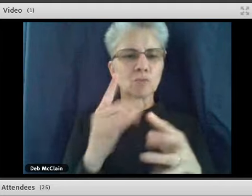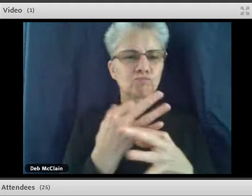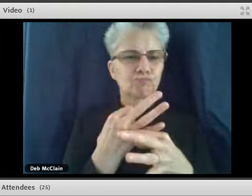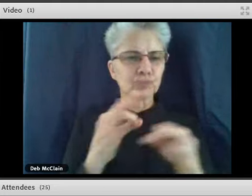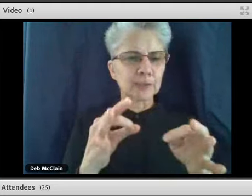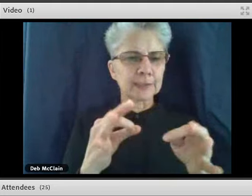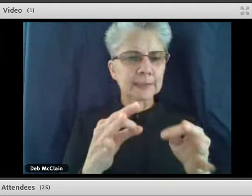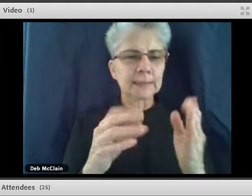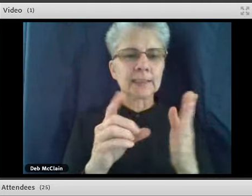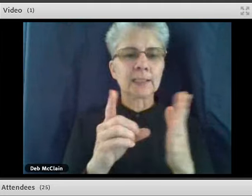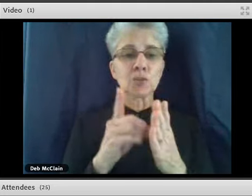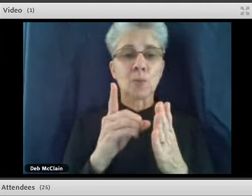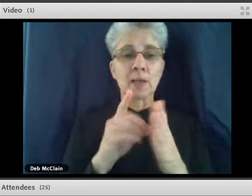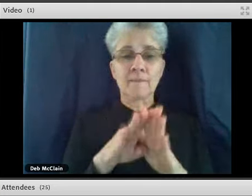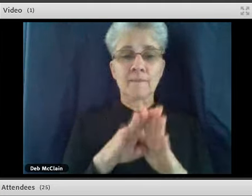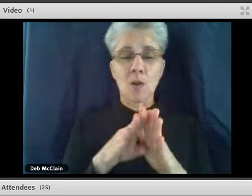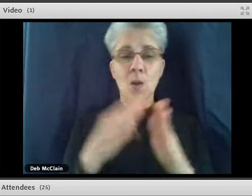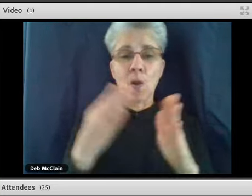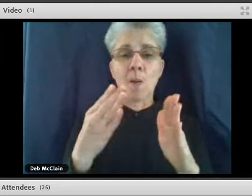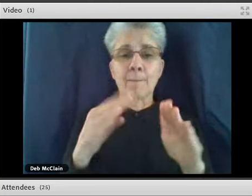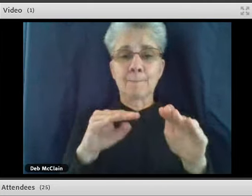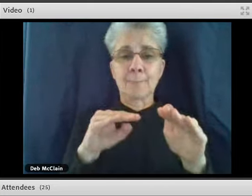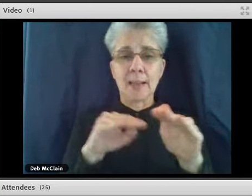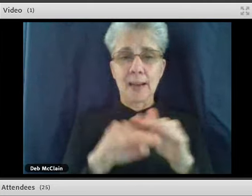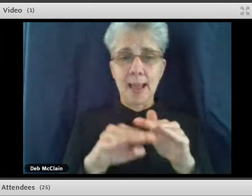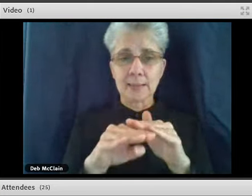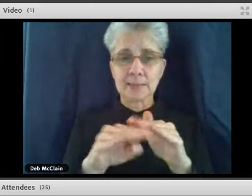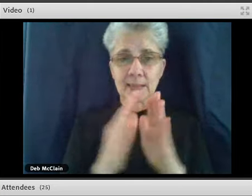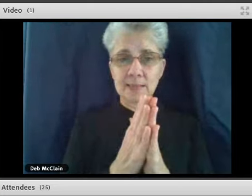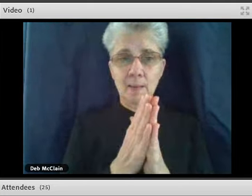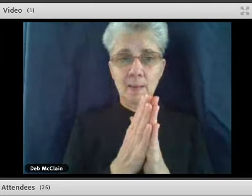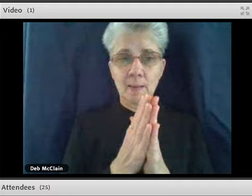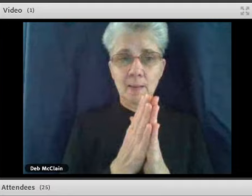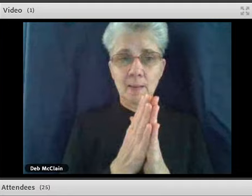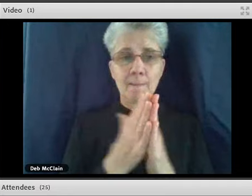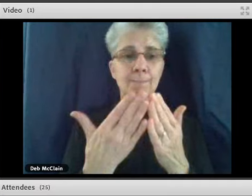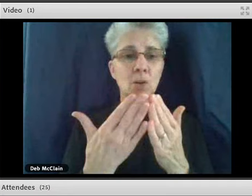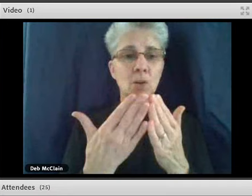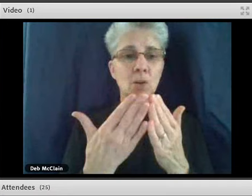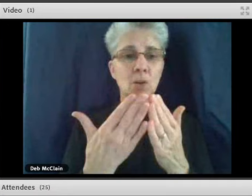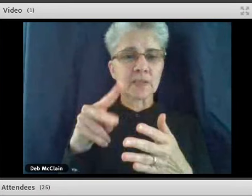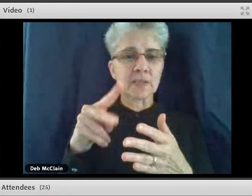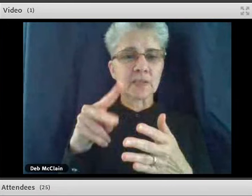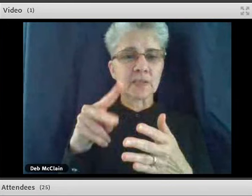The Merck Manual Consumer Version is out there for free. The Directory of Open Access Books on Medicine.